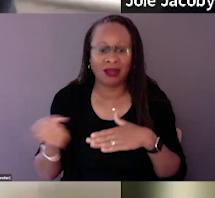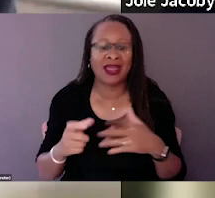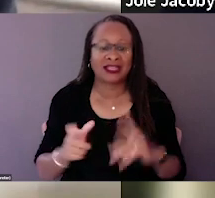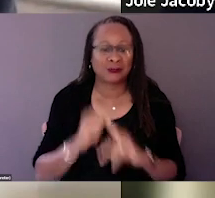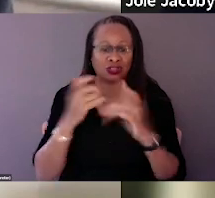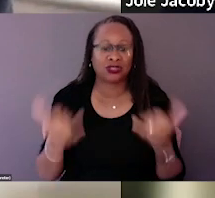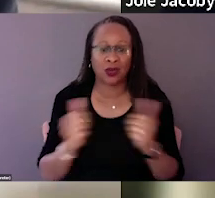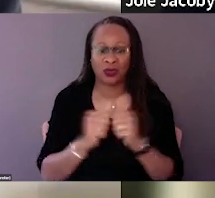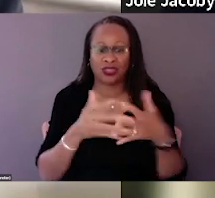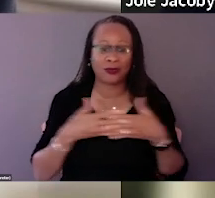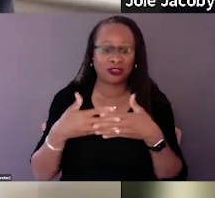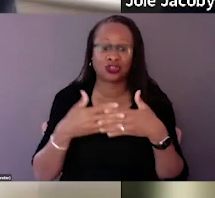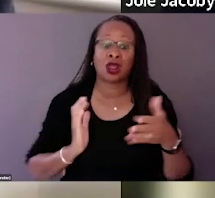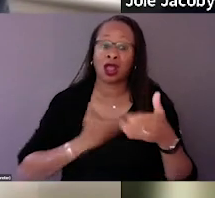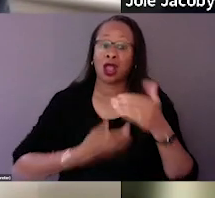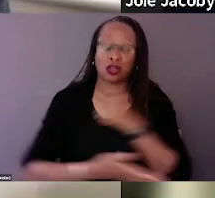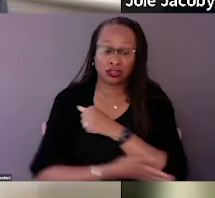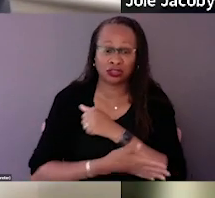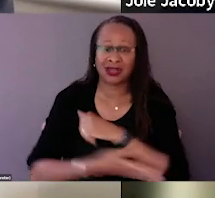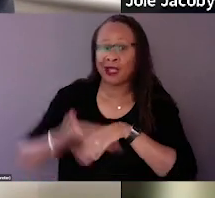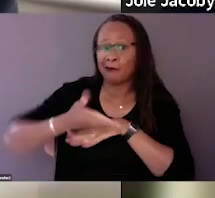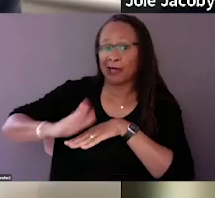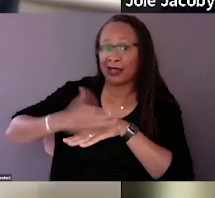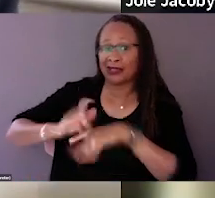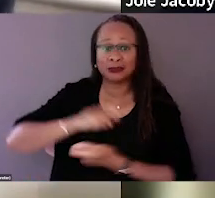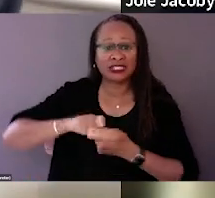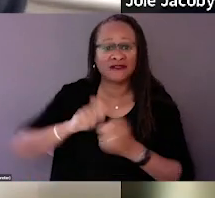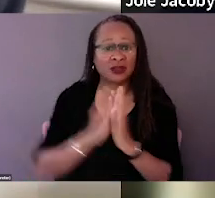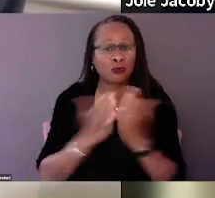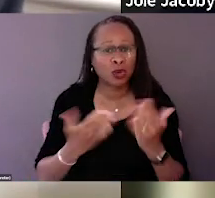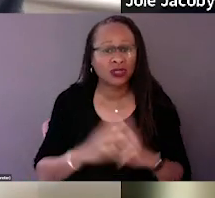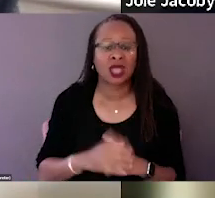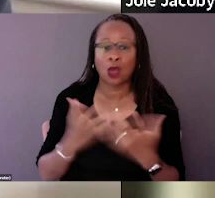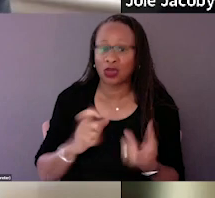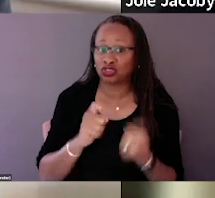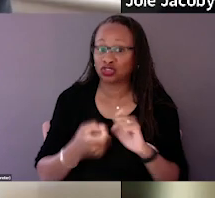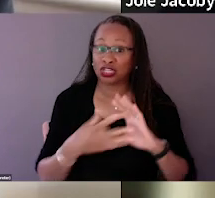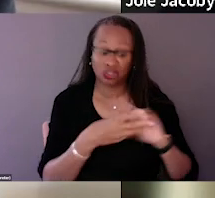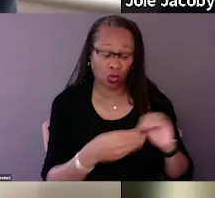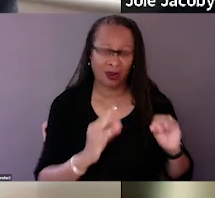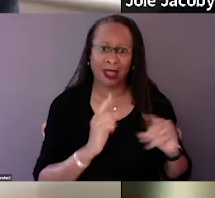our country banning certain books and wanting to change the narratives of our history in this country,